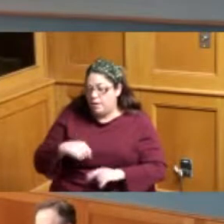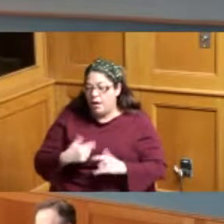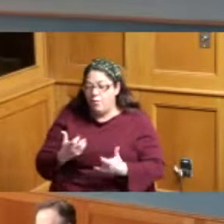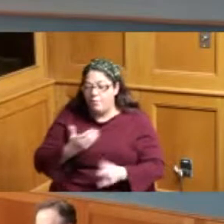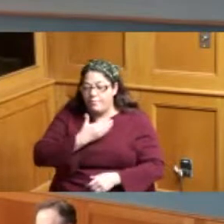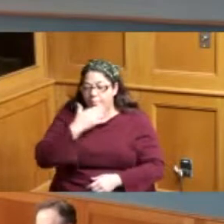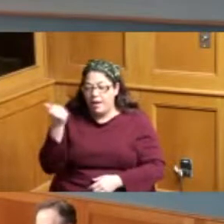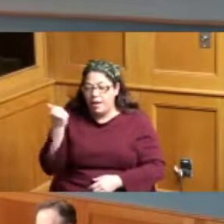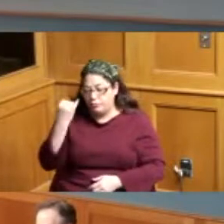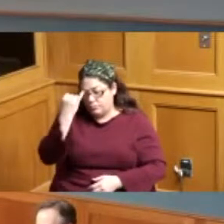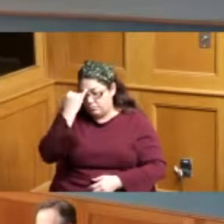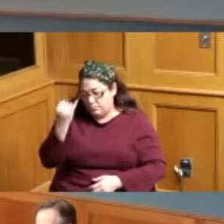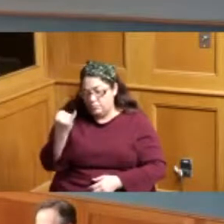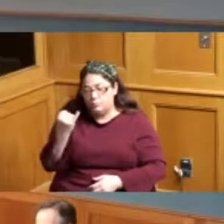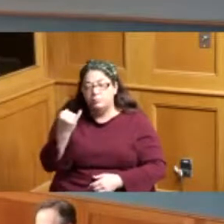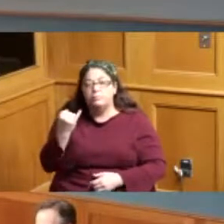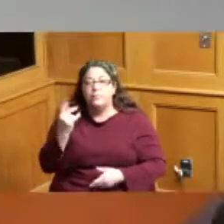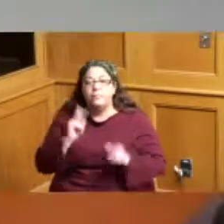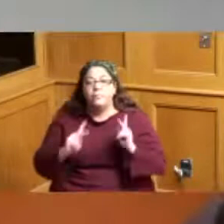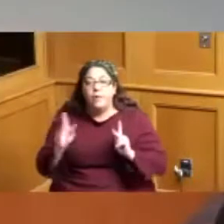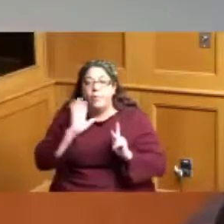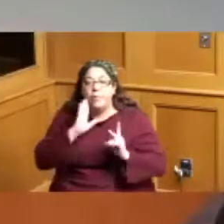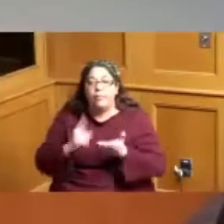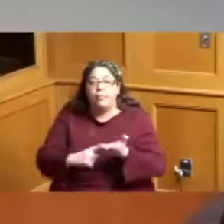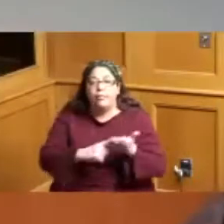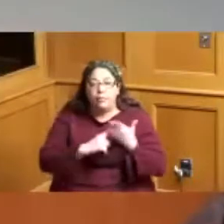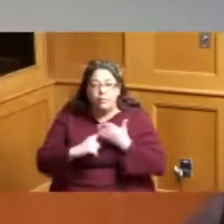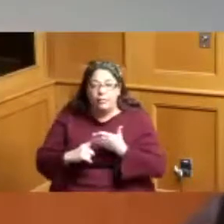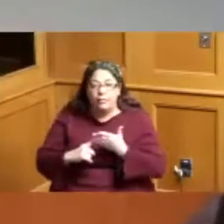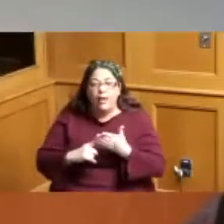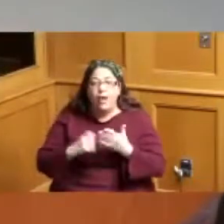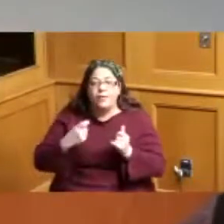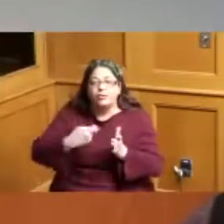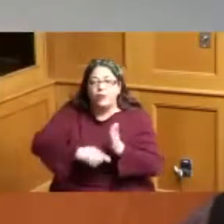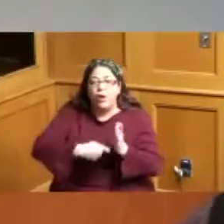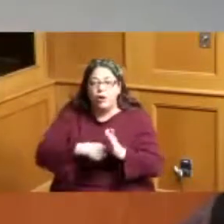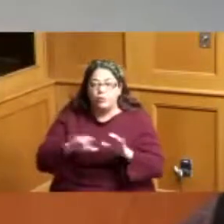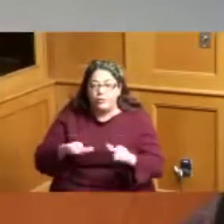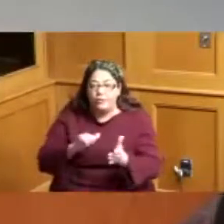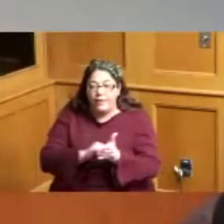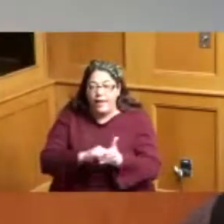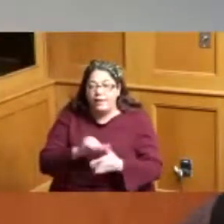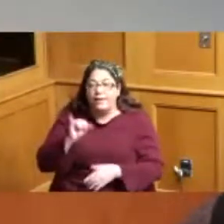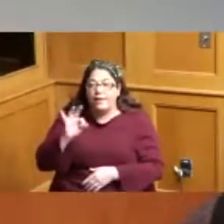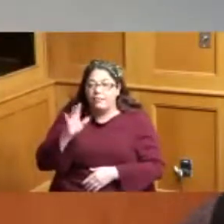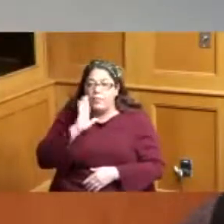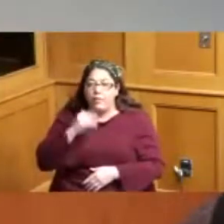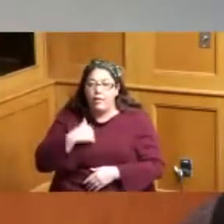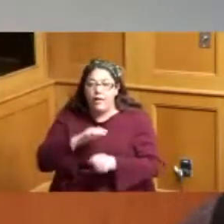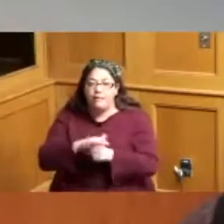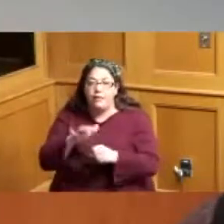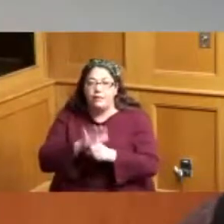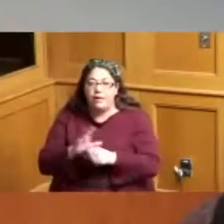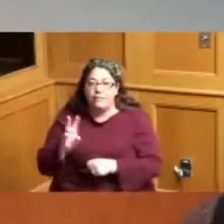whether or not people will participate and how much it's going to cost to to do it and whether or not we're going to have adequate security and vendors and all the rest of it so I'm not